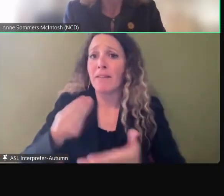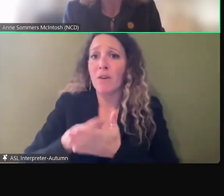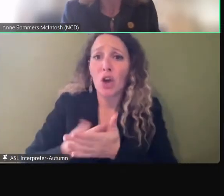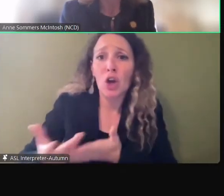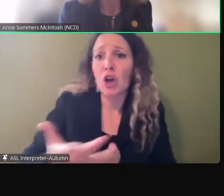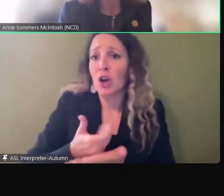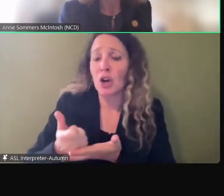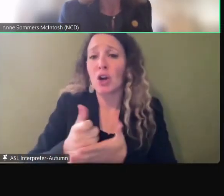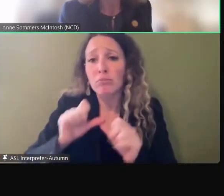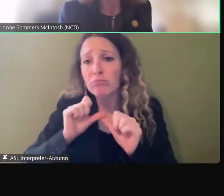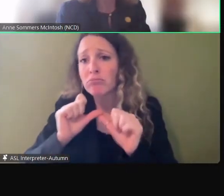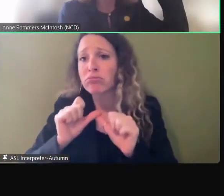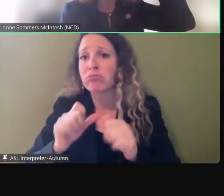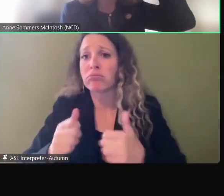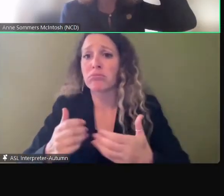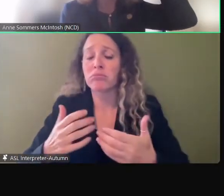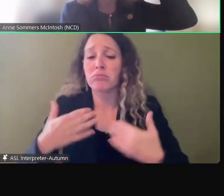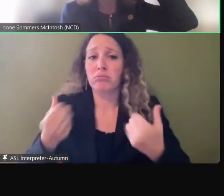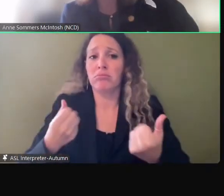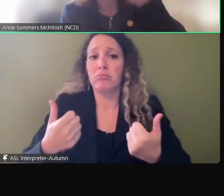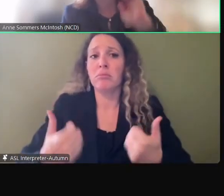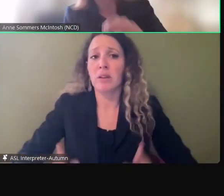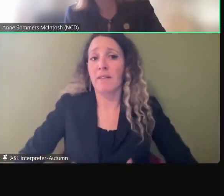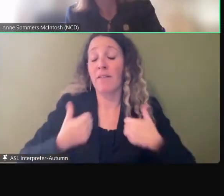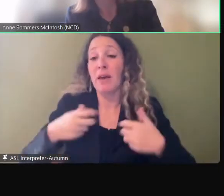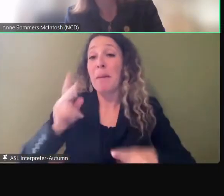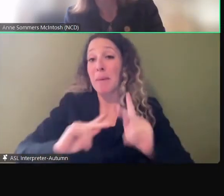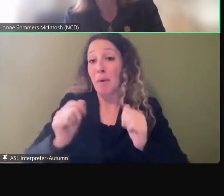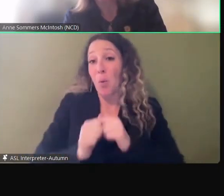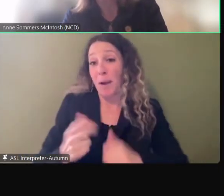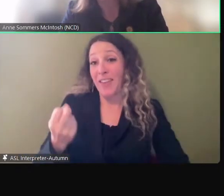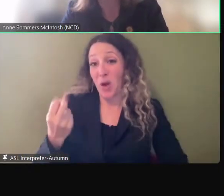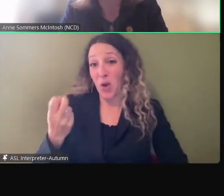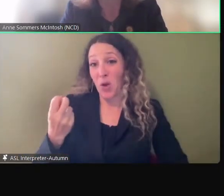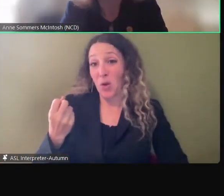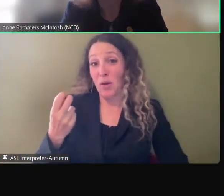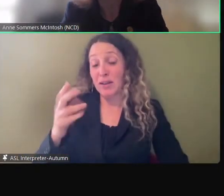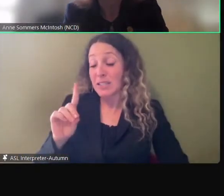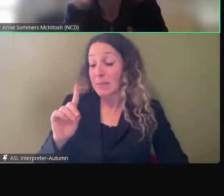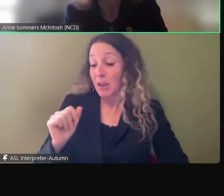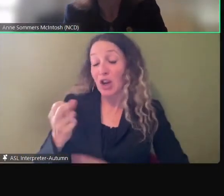people with disabilities make up 12% of the working age population, and yet they account